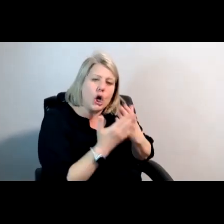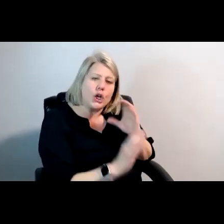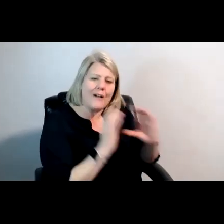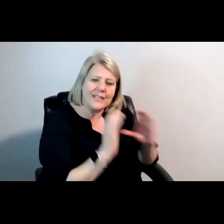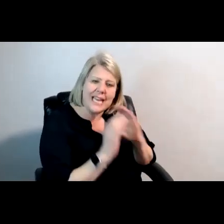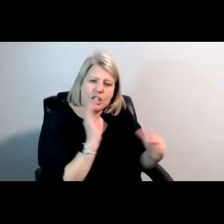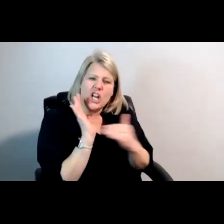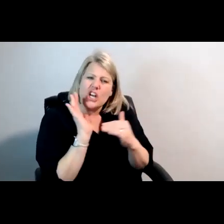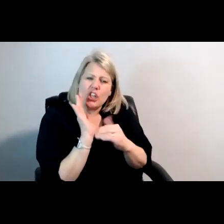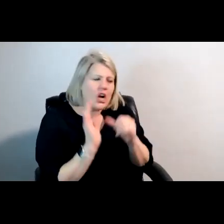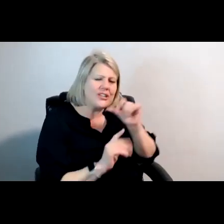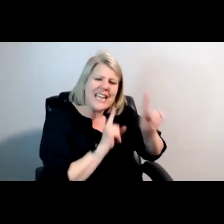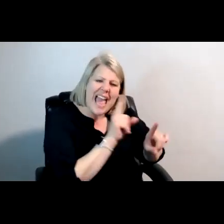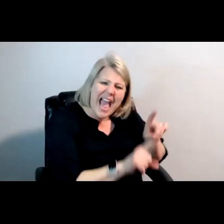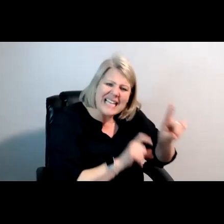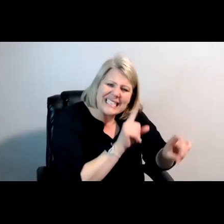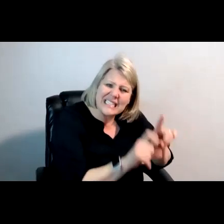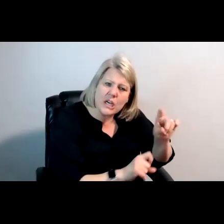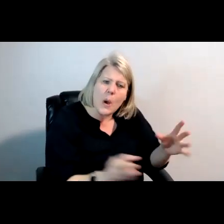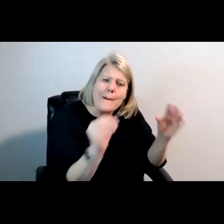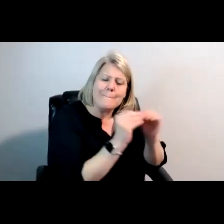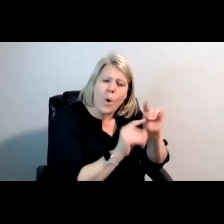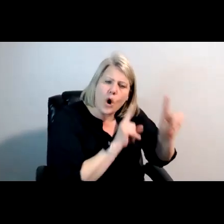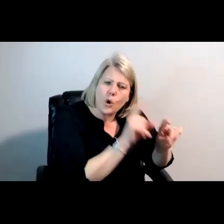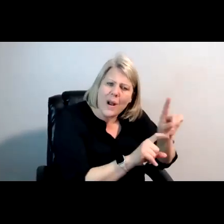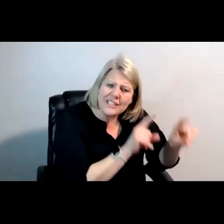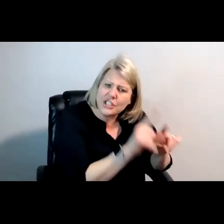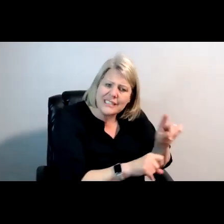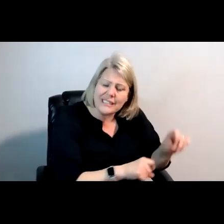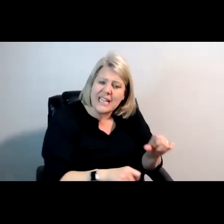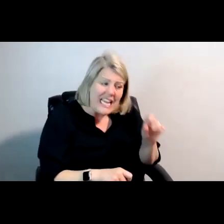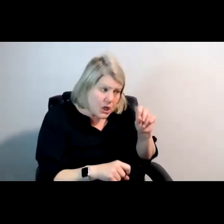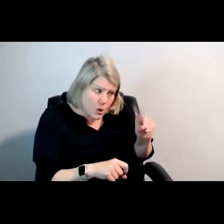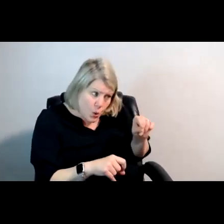Didn't really probe for them, you know, whether or not they understood